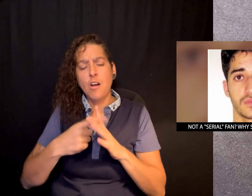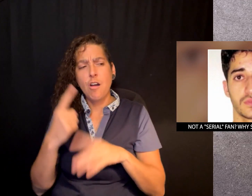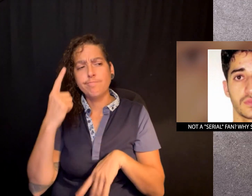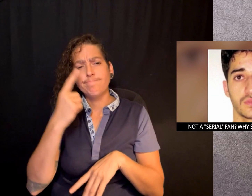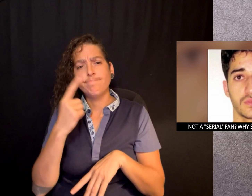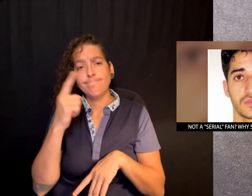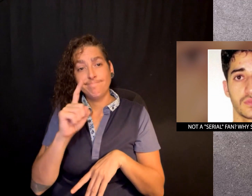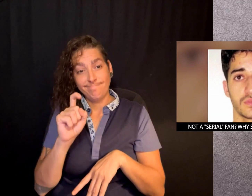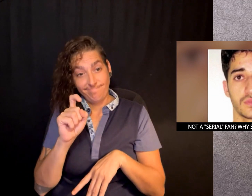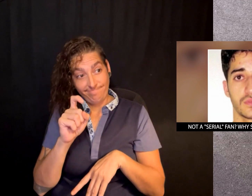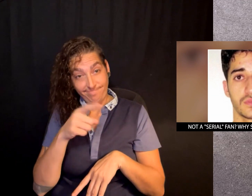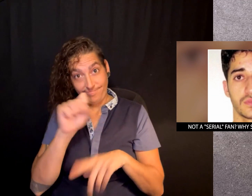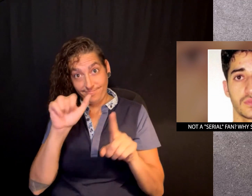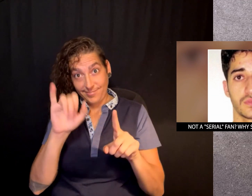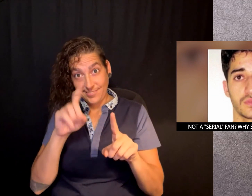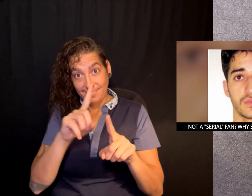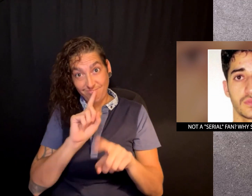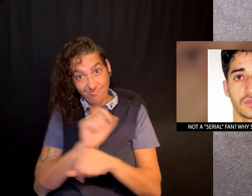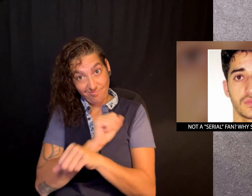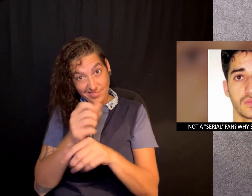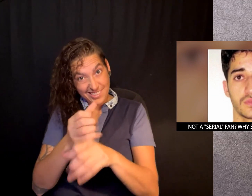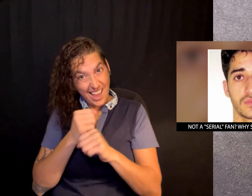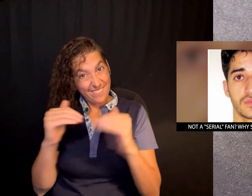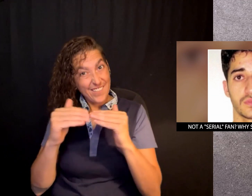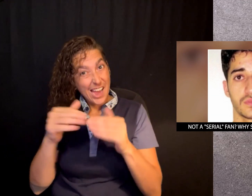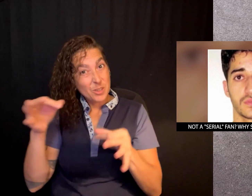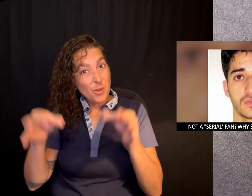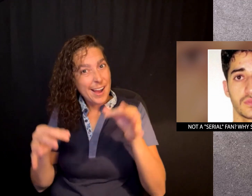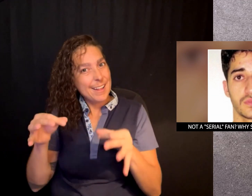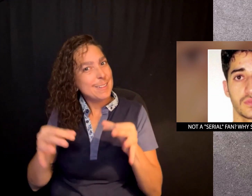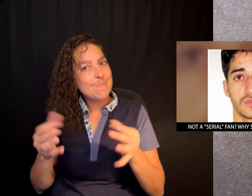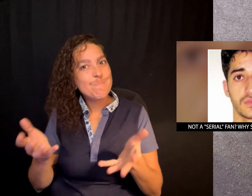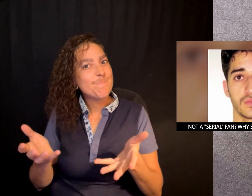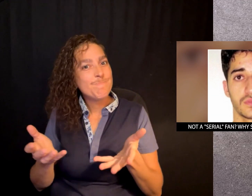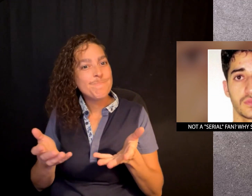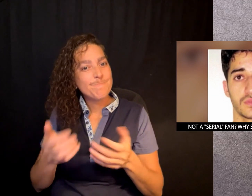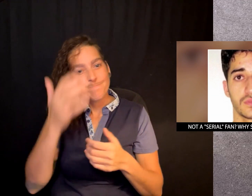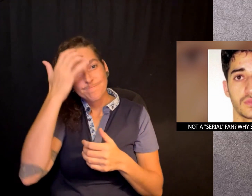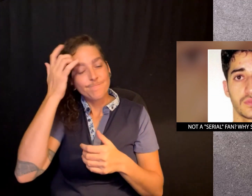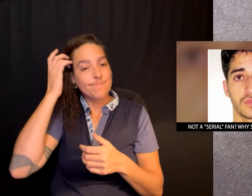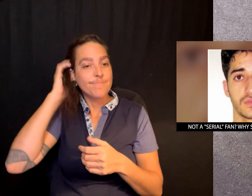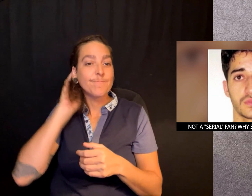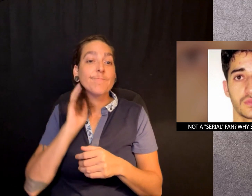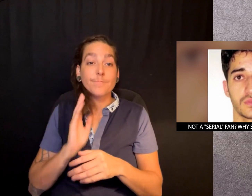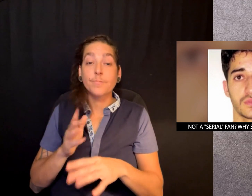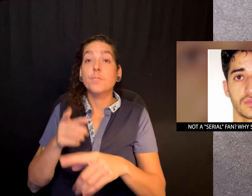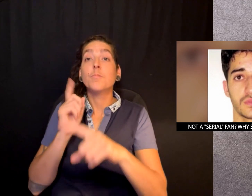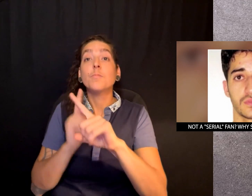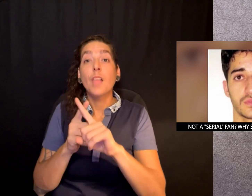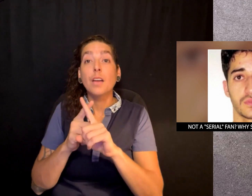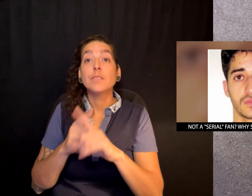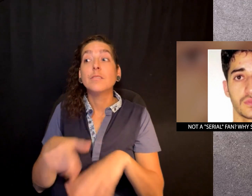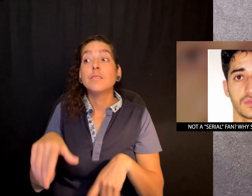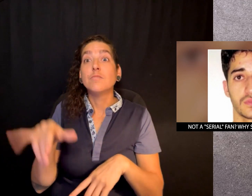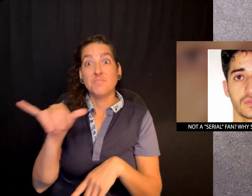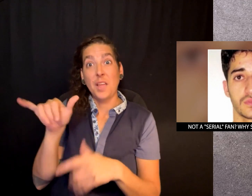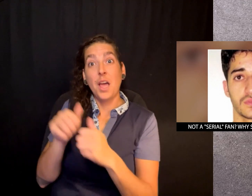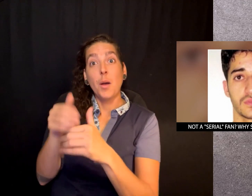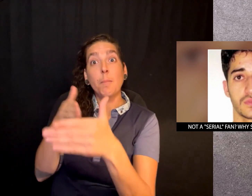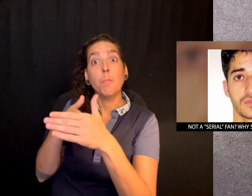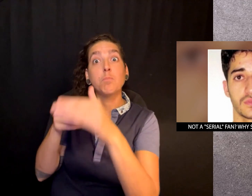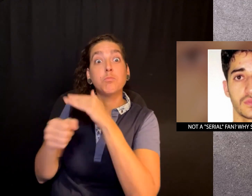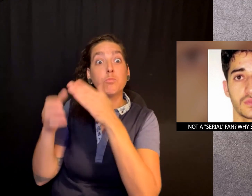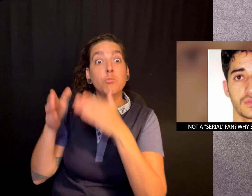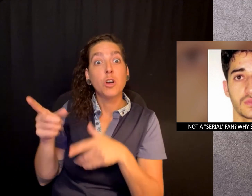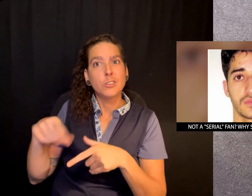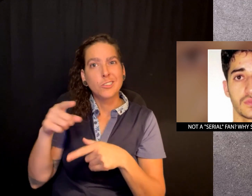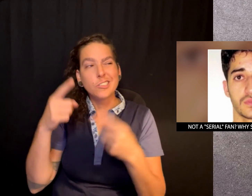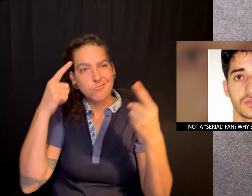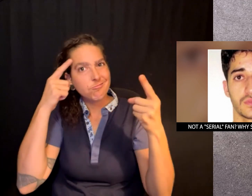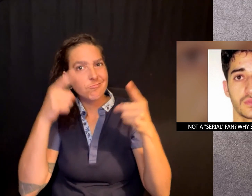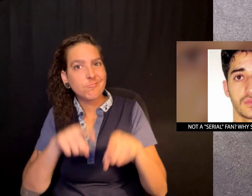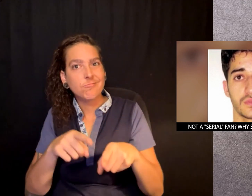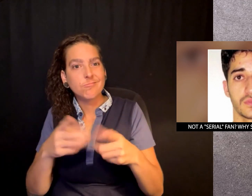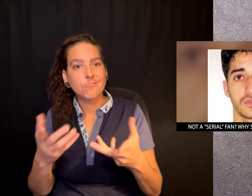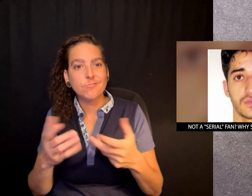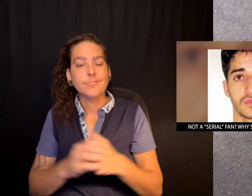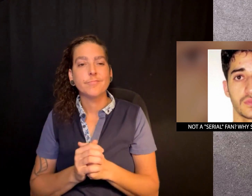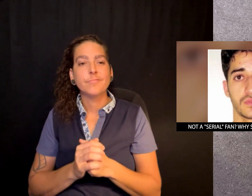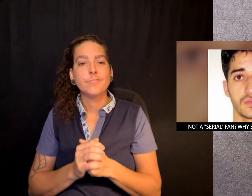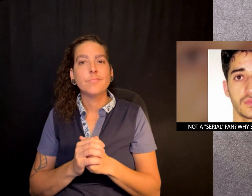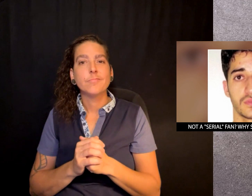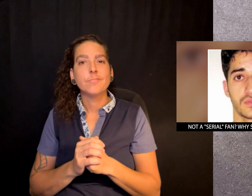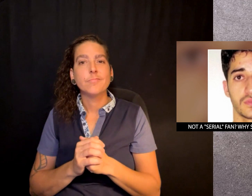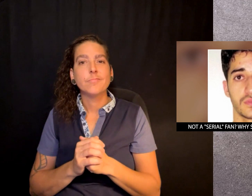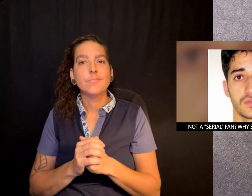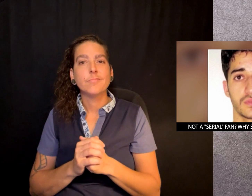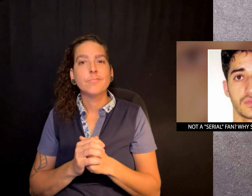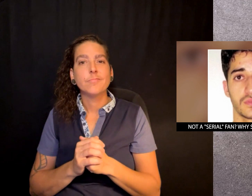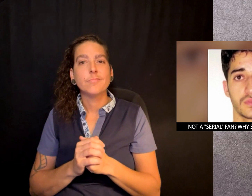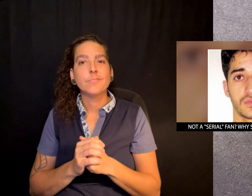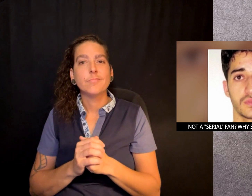fair trial and so did prosecutors they reinvestigated